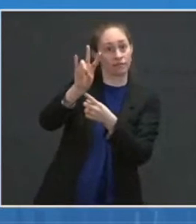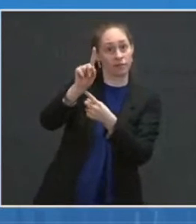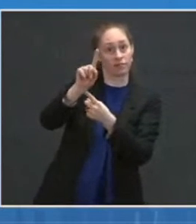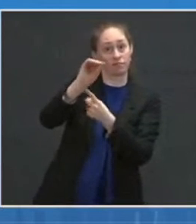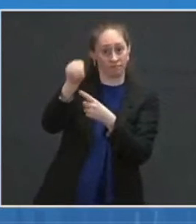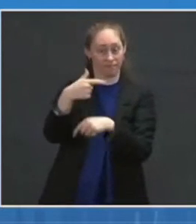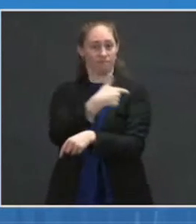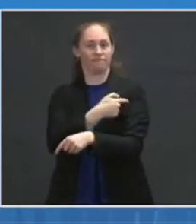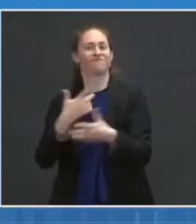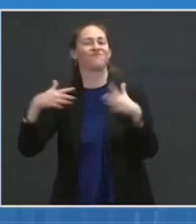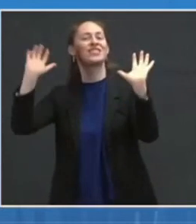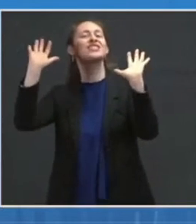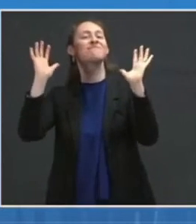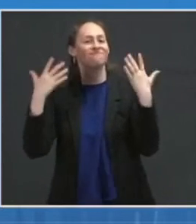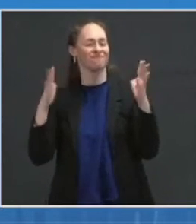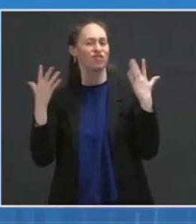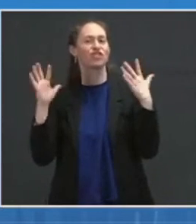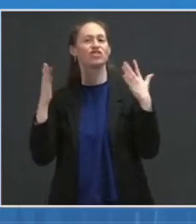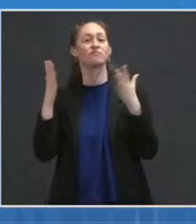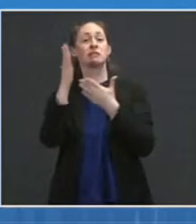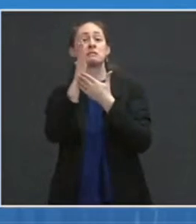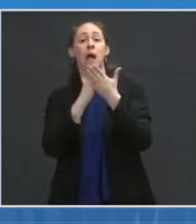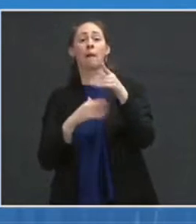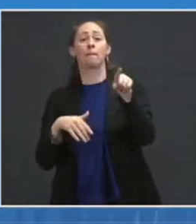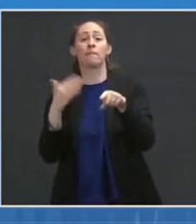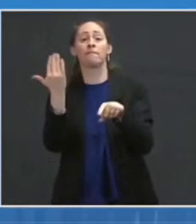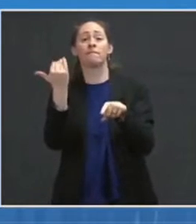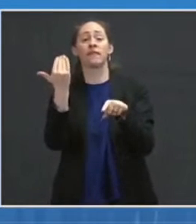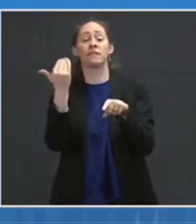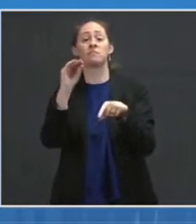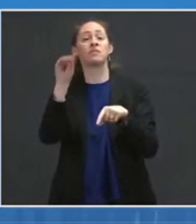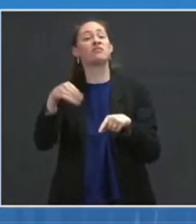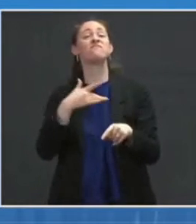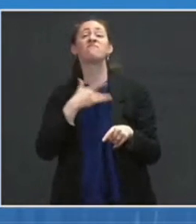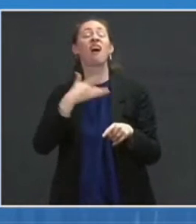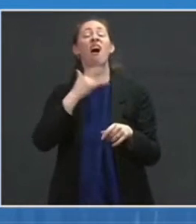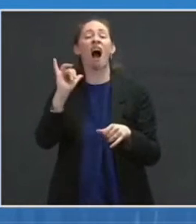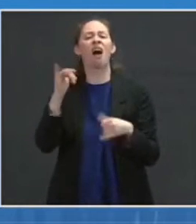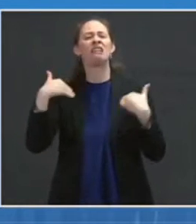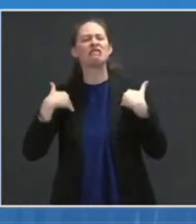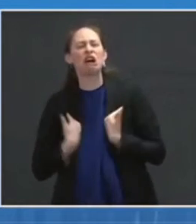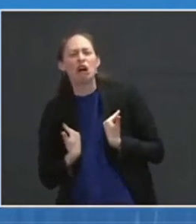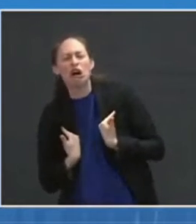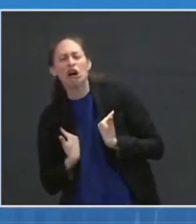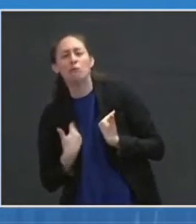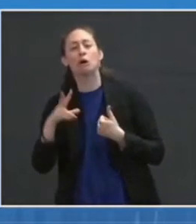AMONG THOSE ENROLLED, 71